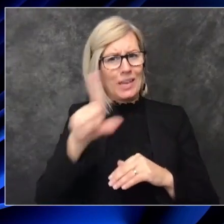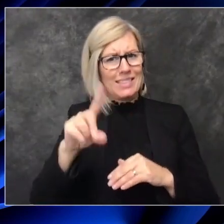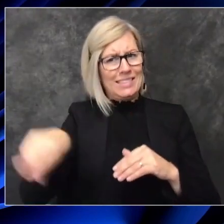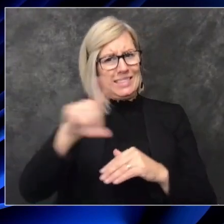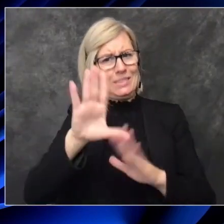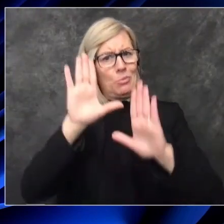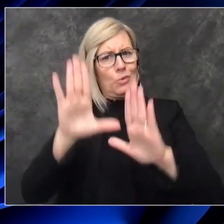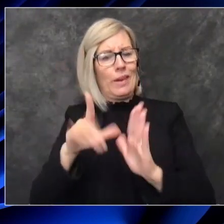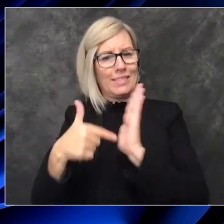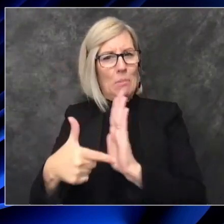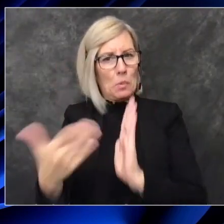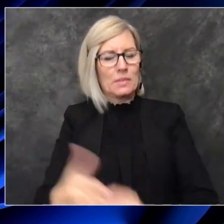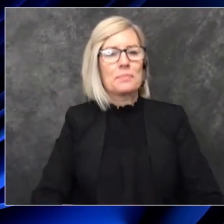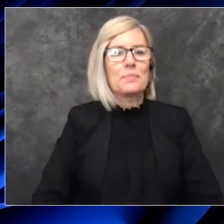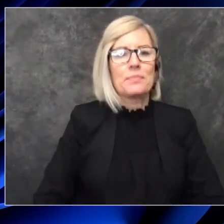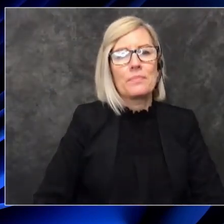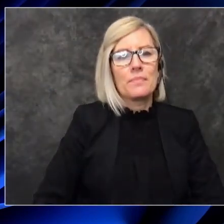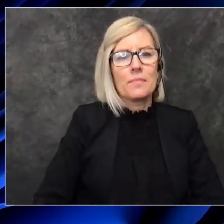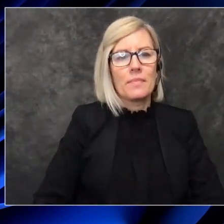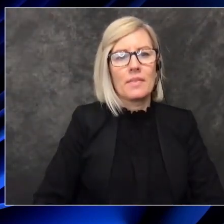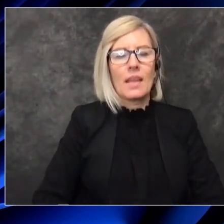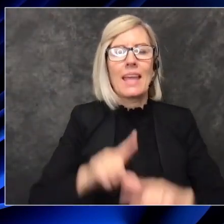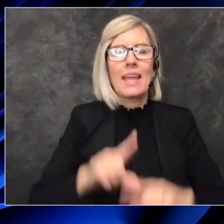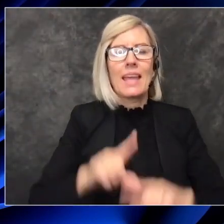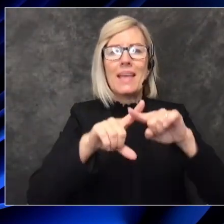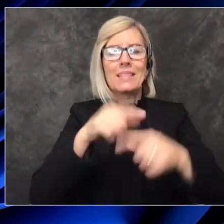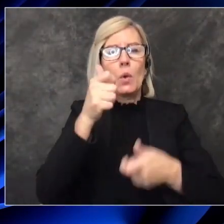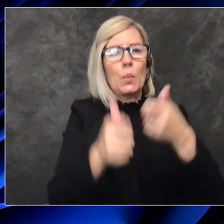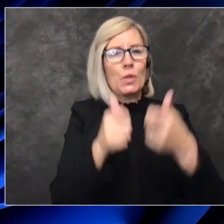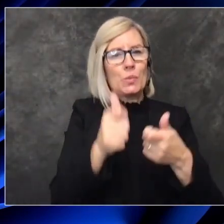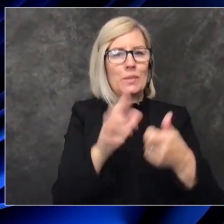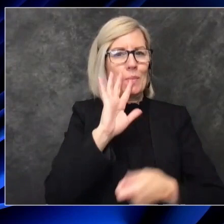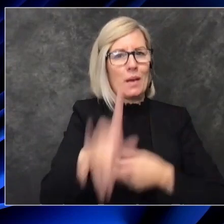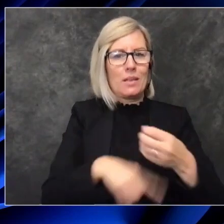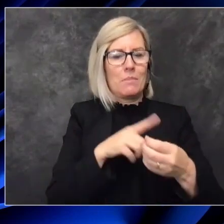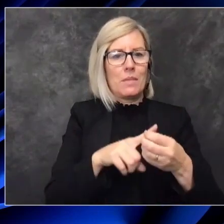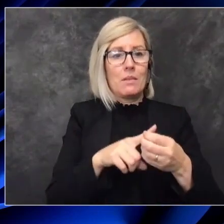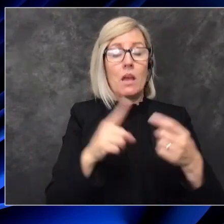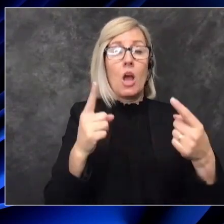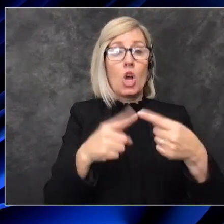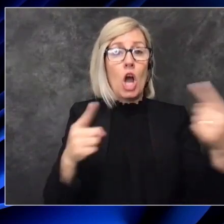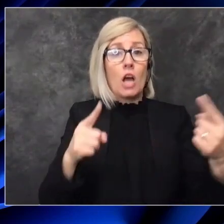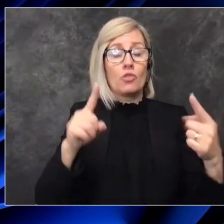Uh, I guess it depends on what features they're talking about. Contrast seems will be Windows 11 and